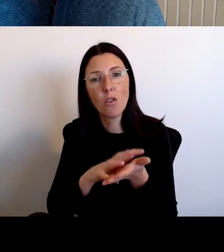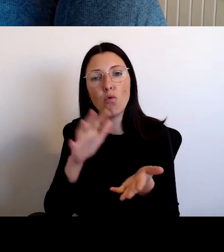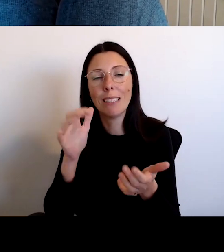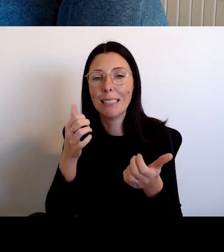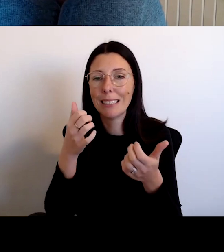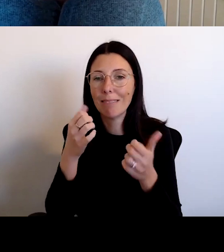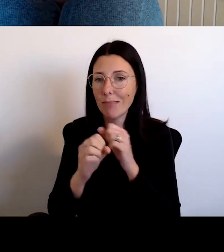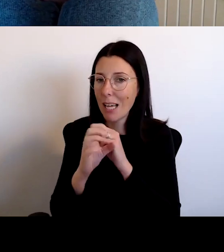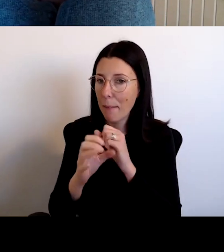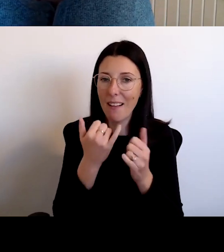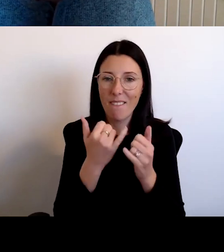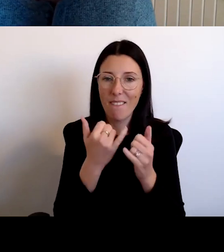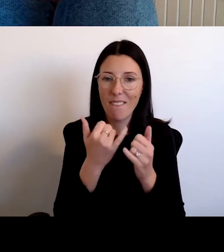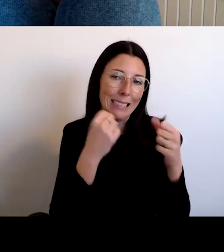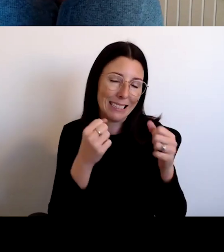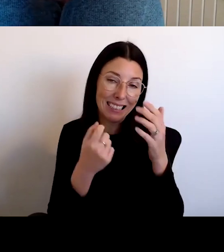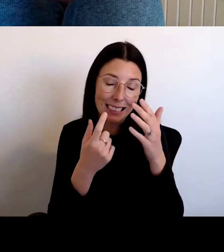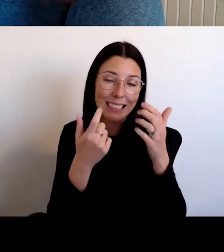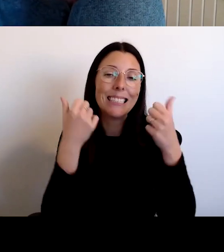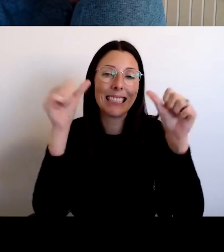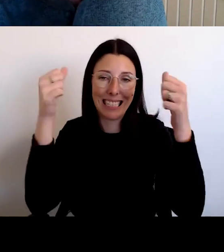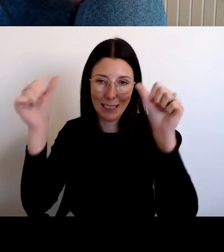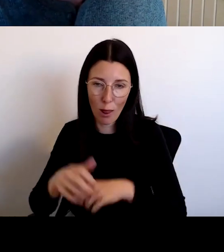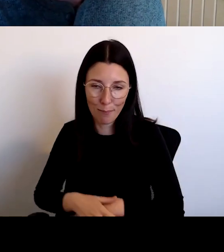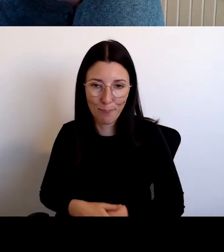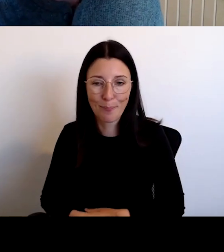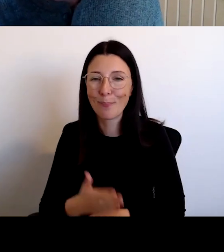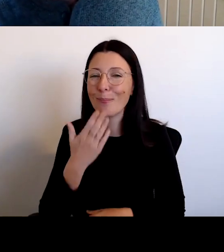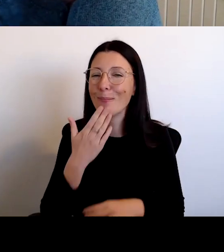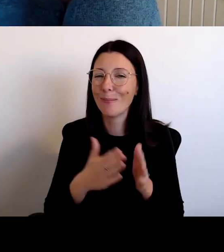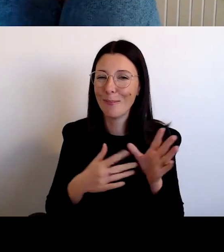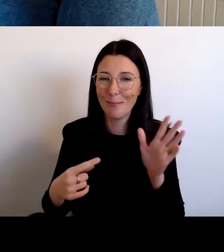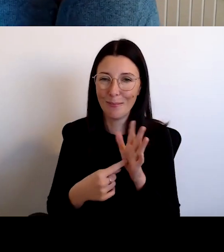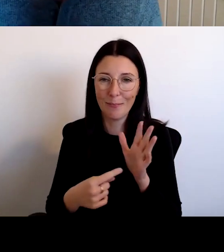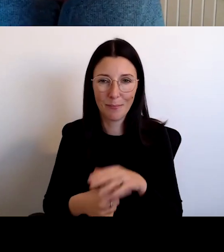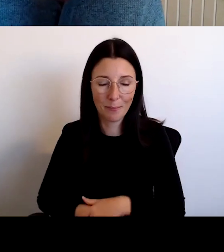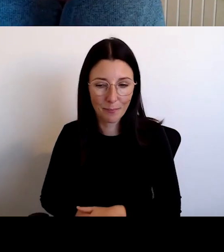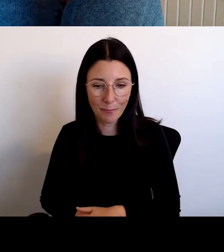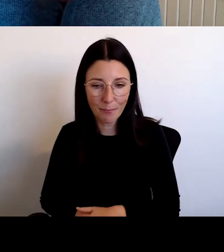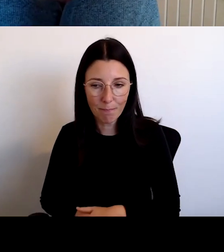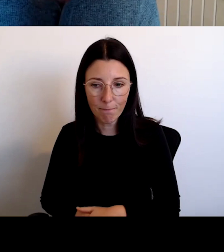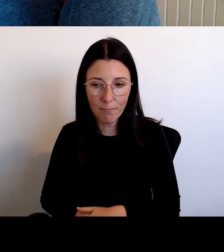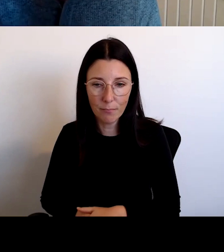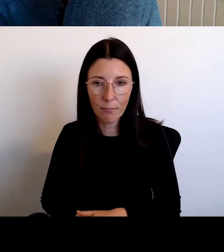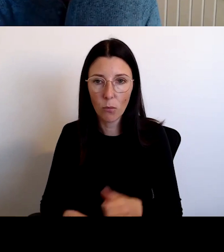We have heard about those today. Thank you. >> It's a great opportunity for organisations to